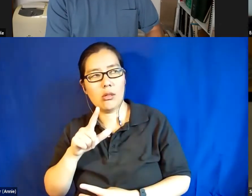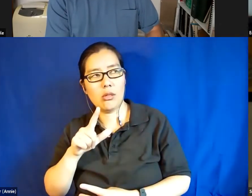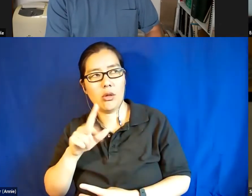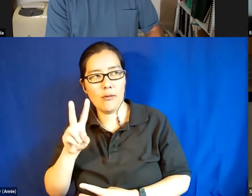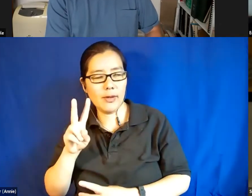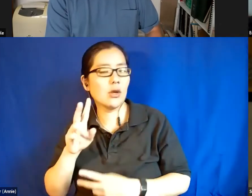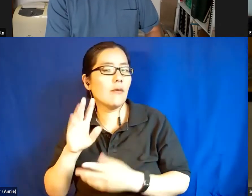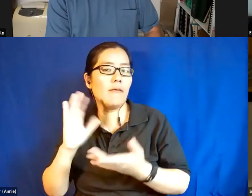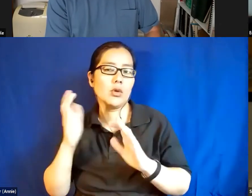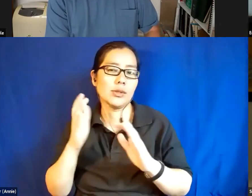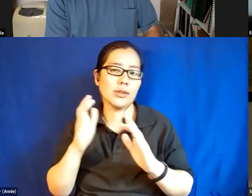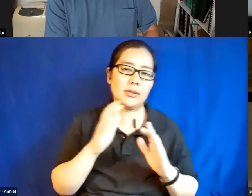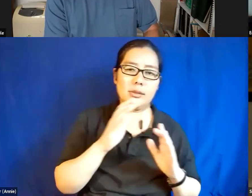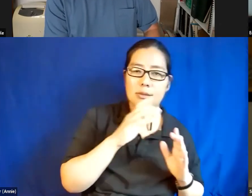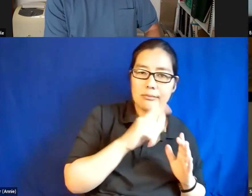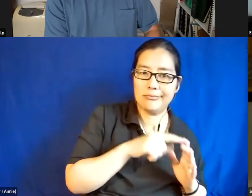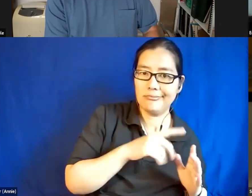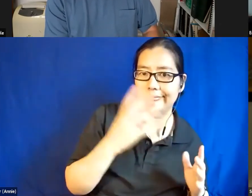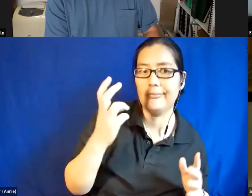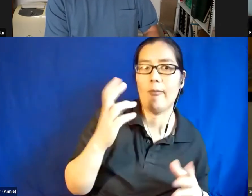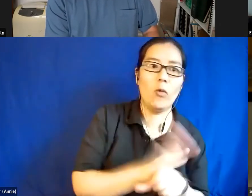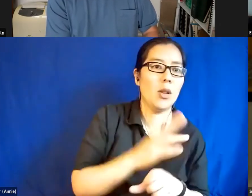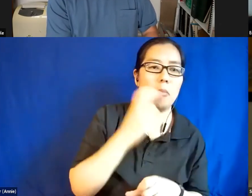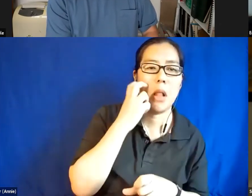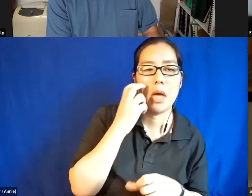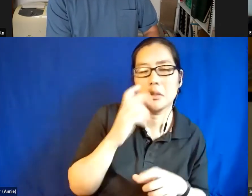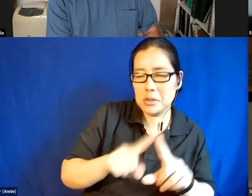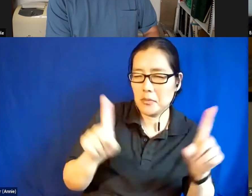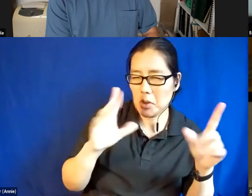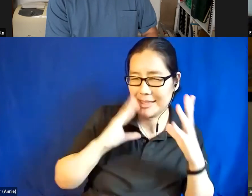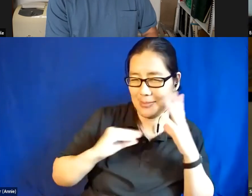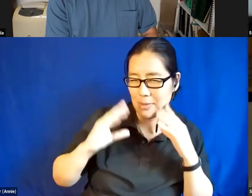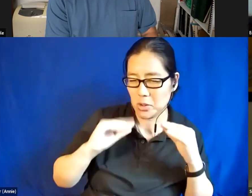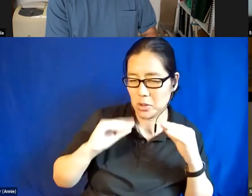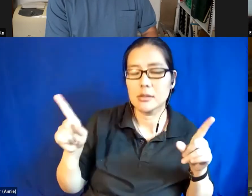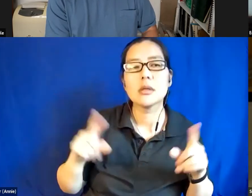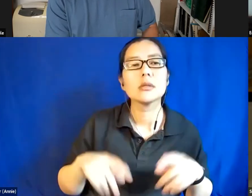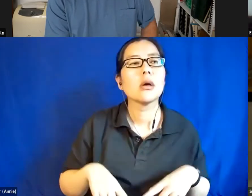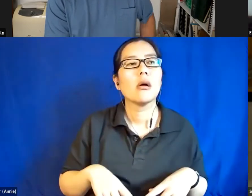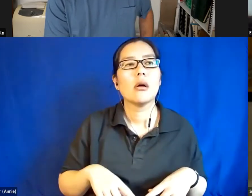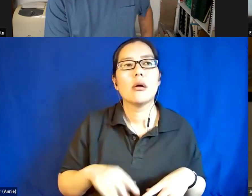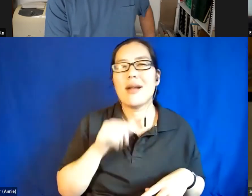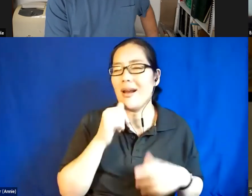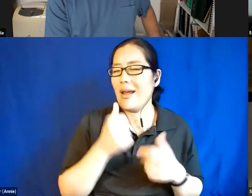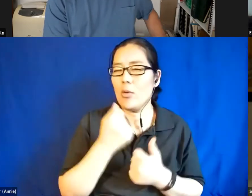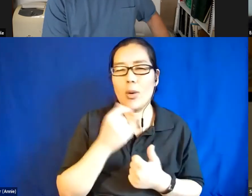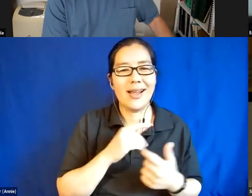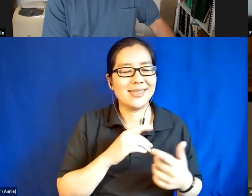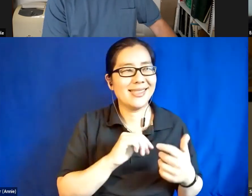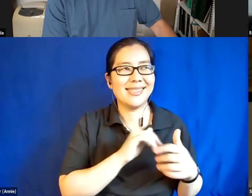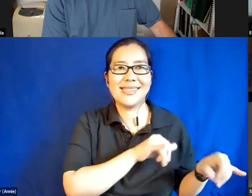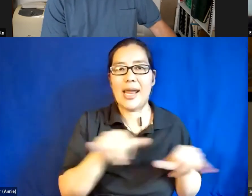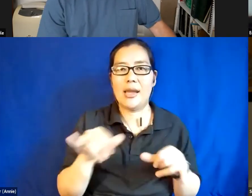Not everybody processes information the same way. And some people have even though they may be blind they may have multiple disabilities.